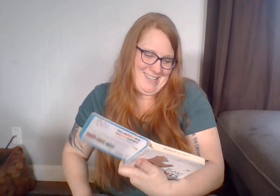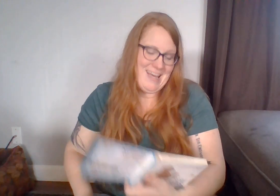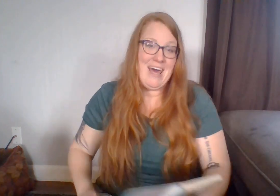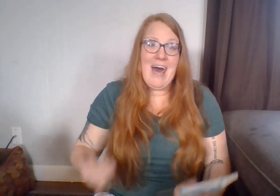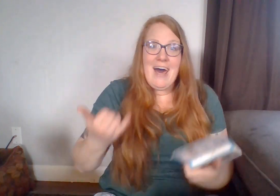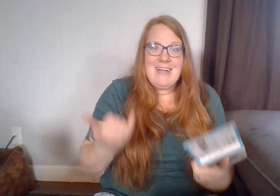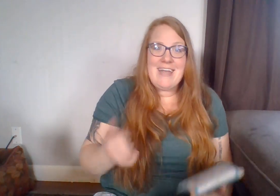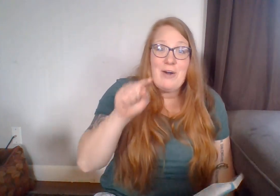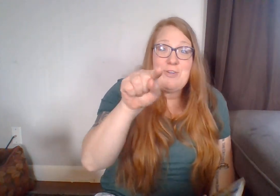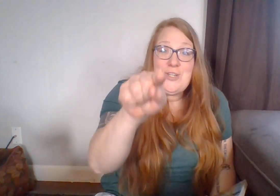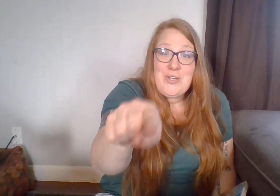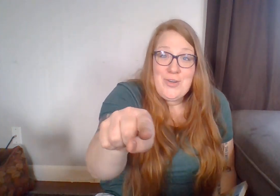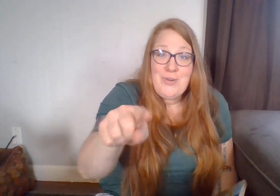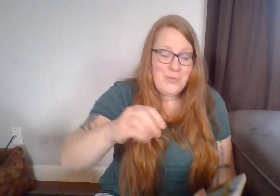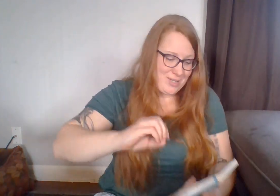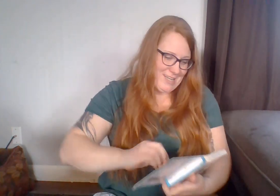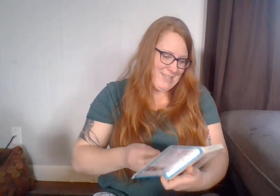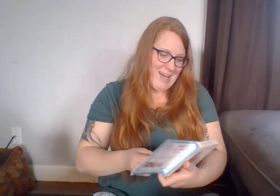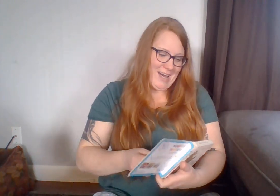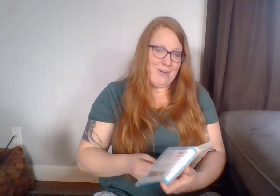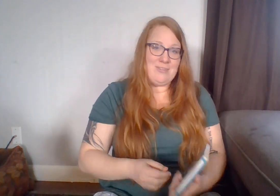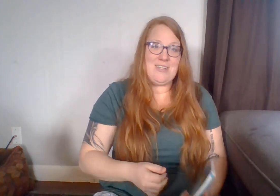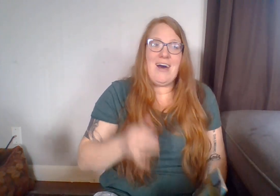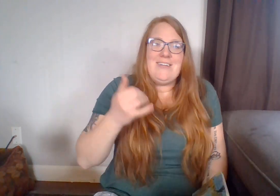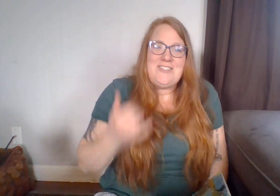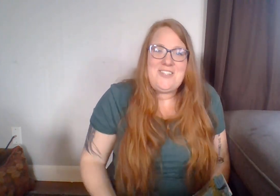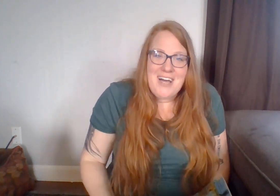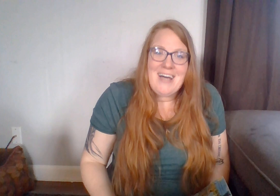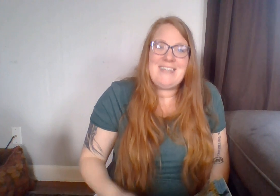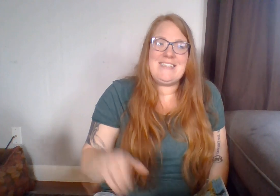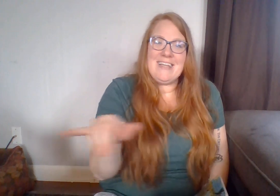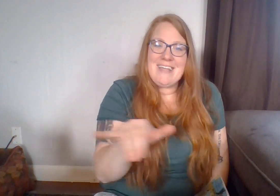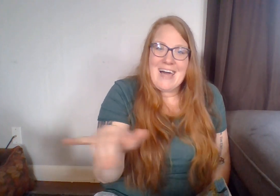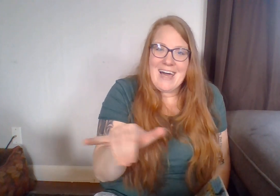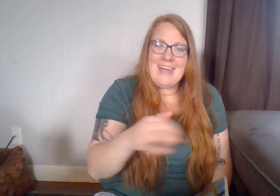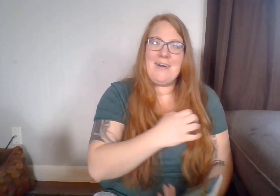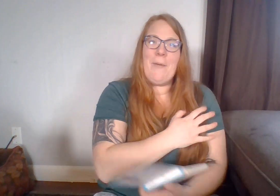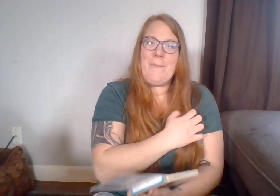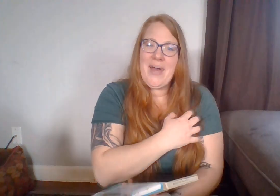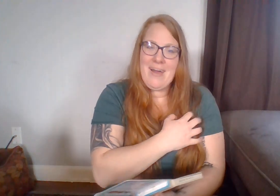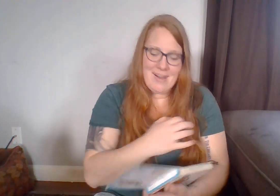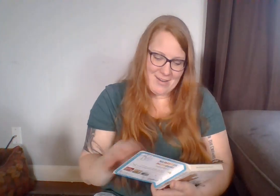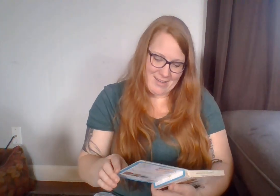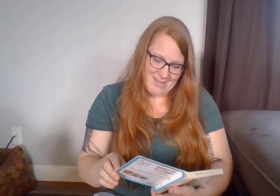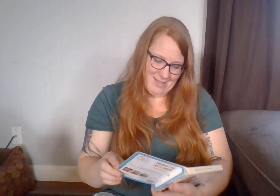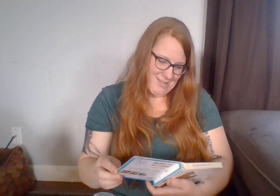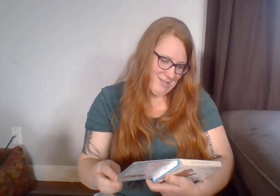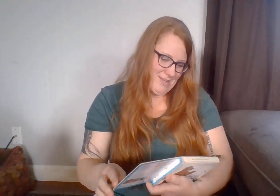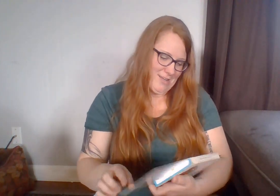Now YOU can count just like Bear!